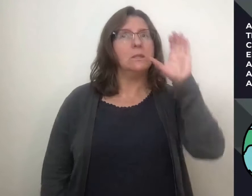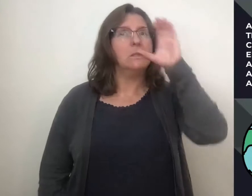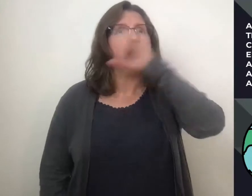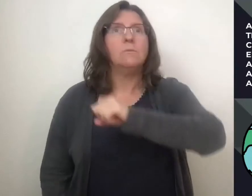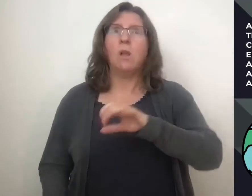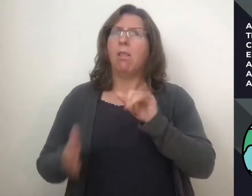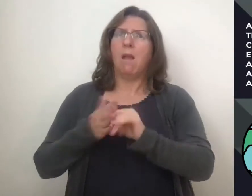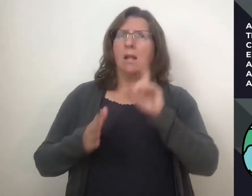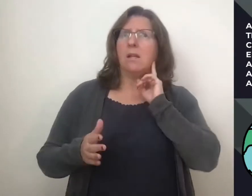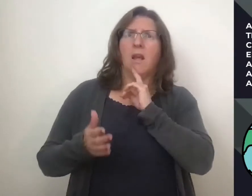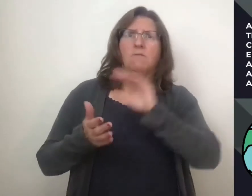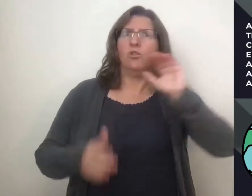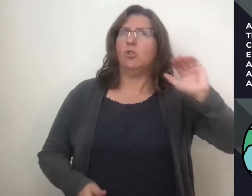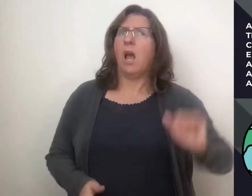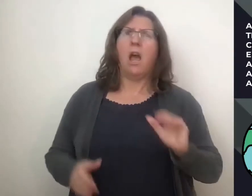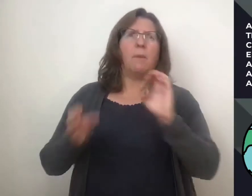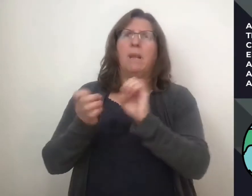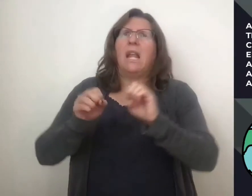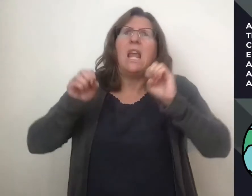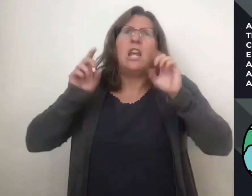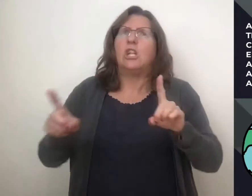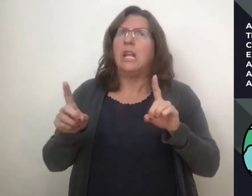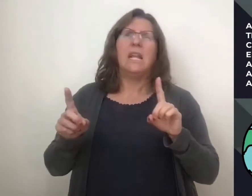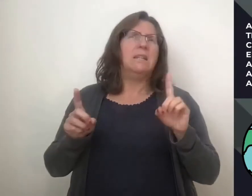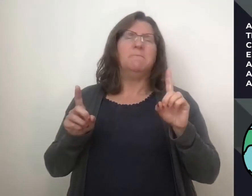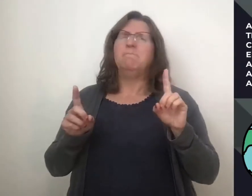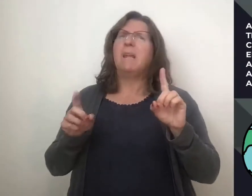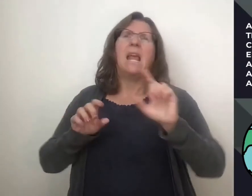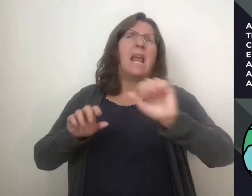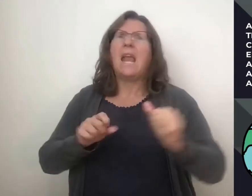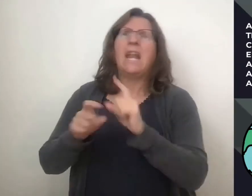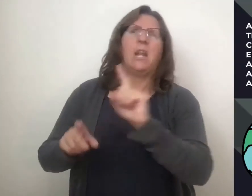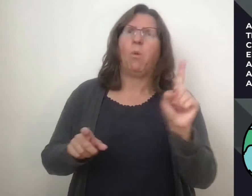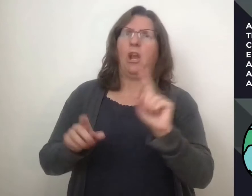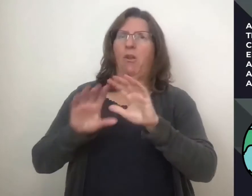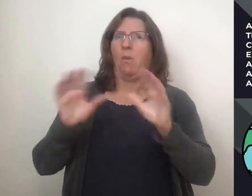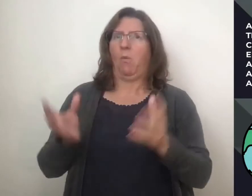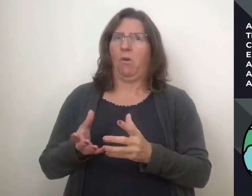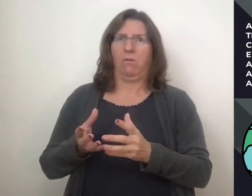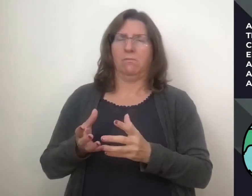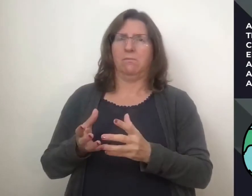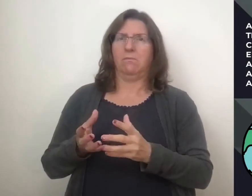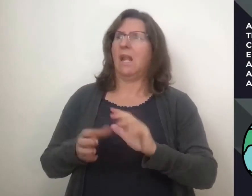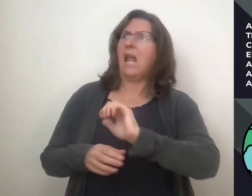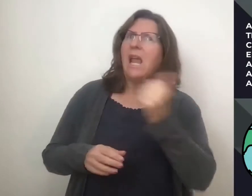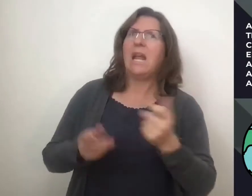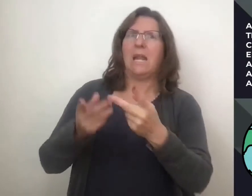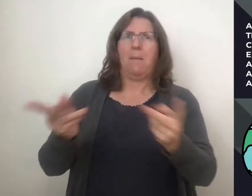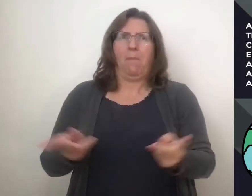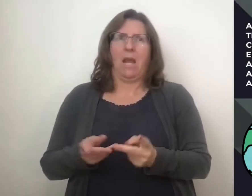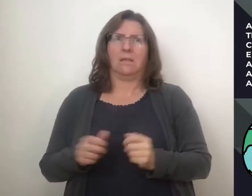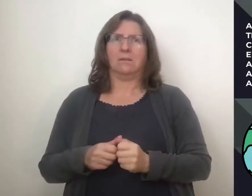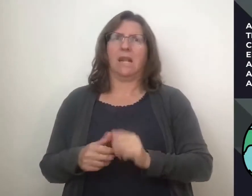There is this harmful assumption that a deaf child can be educated anywhere in the world,